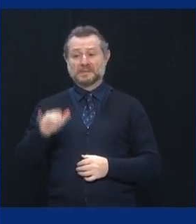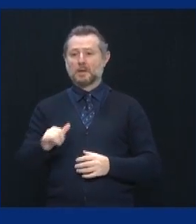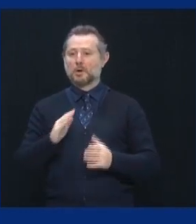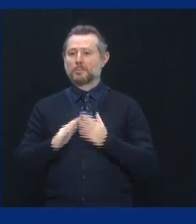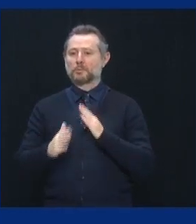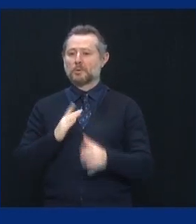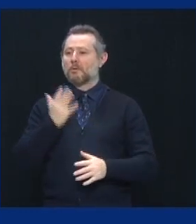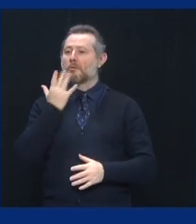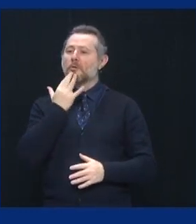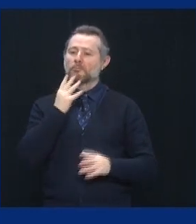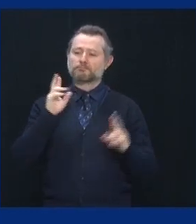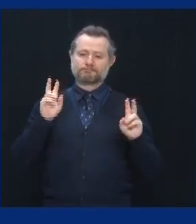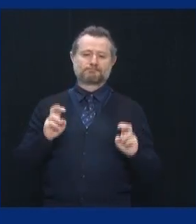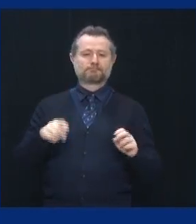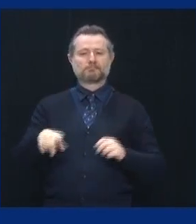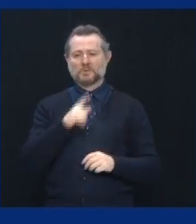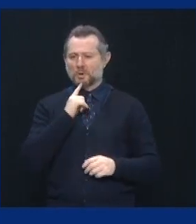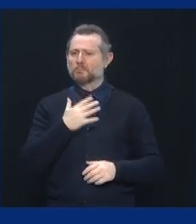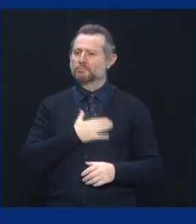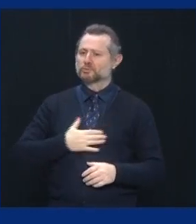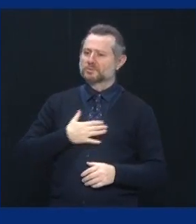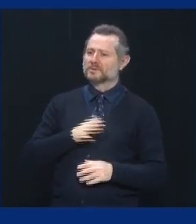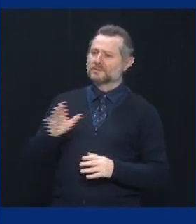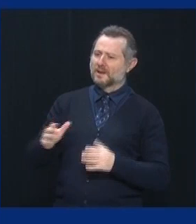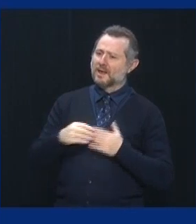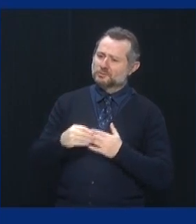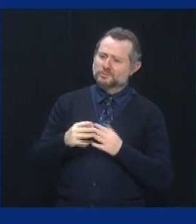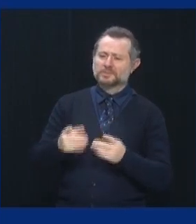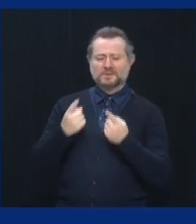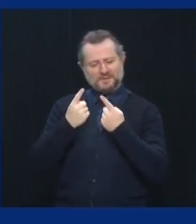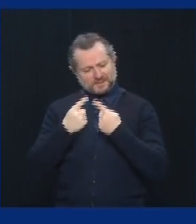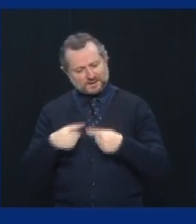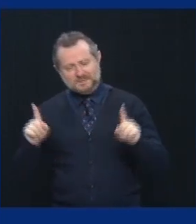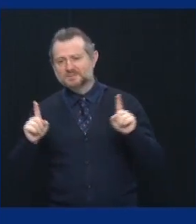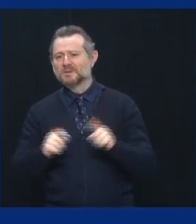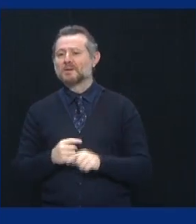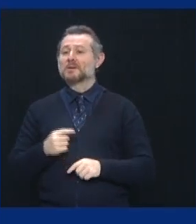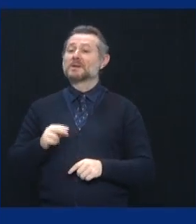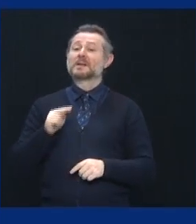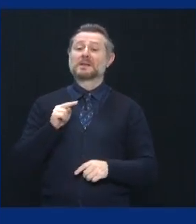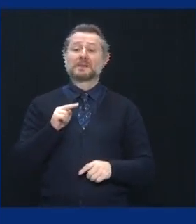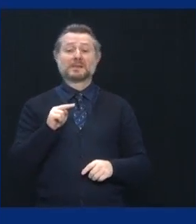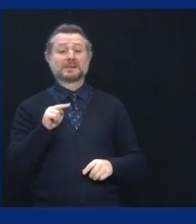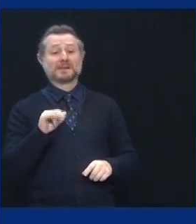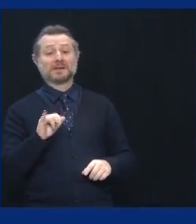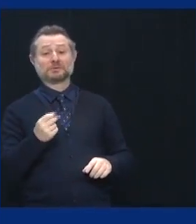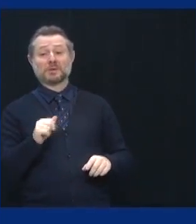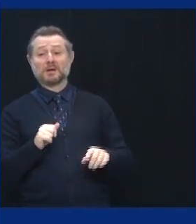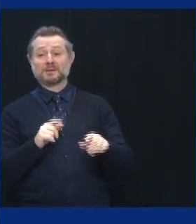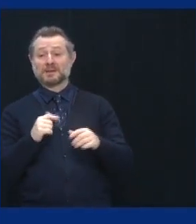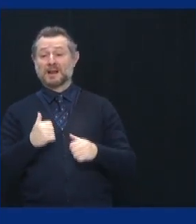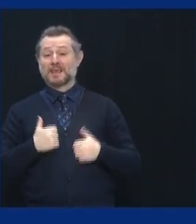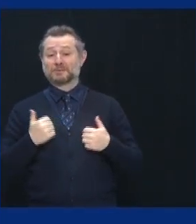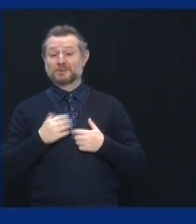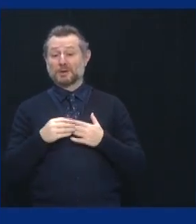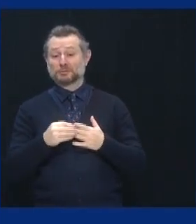THE NETWORK OF CLINICS AND SITES ACROSS THE CITY AND THE STATE HAS BEEN PHENOMENAL IN COMMUNITIES OF COLOR. AND WE APPRECIATE YOUR VISION